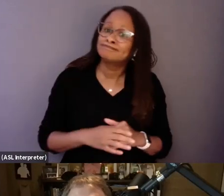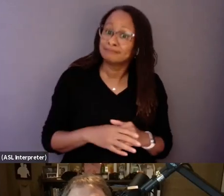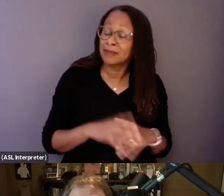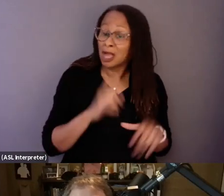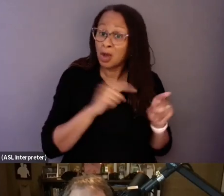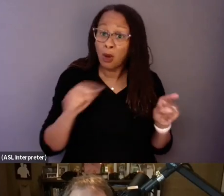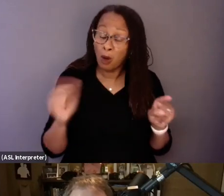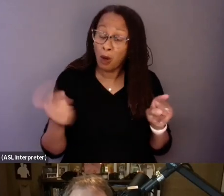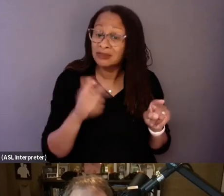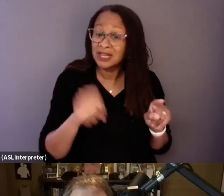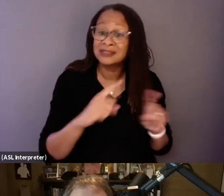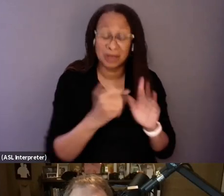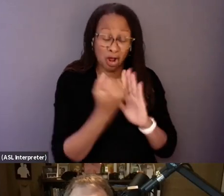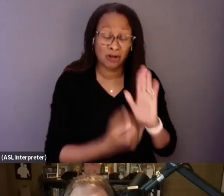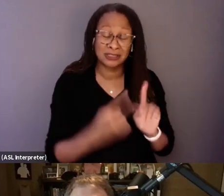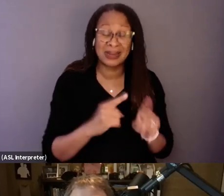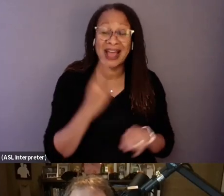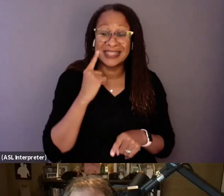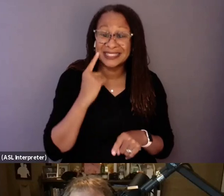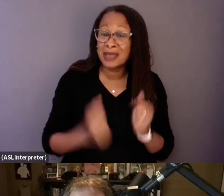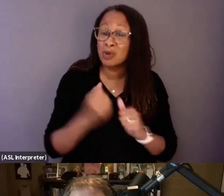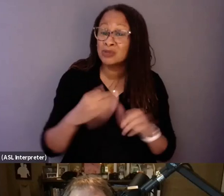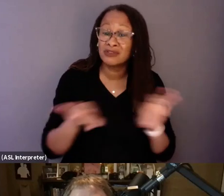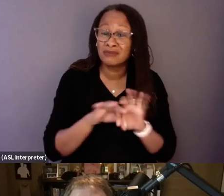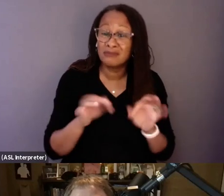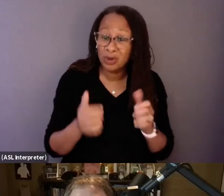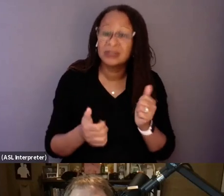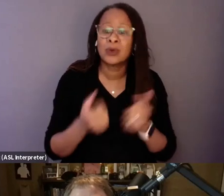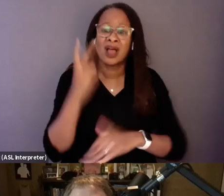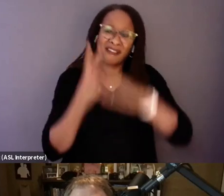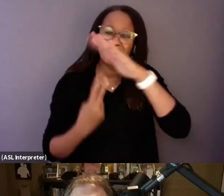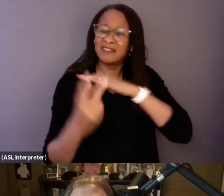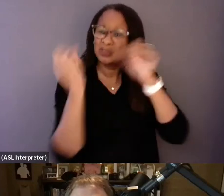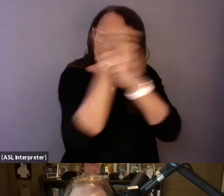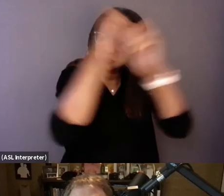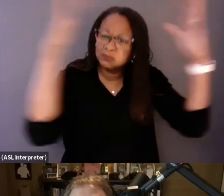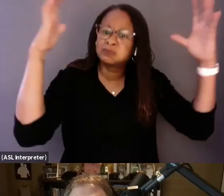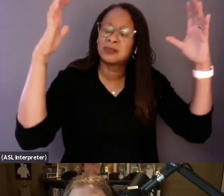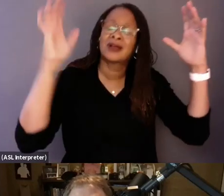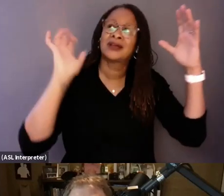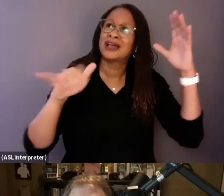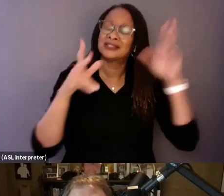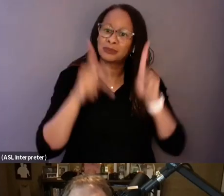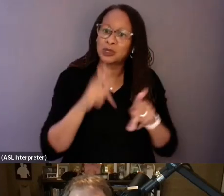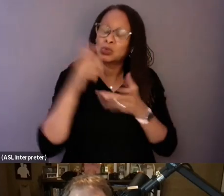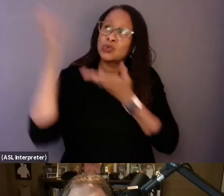but I say most of all, he was a visionary. He was the visionary who brought this group